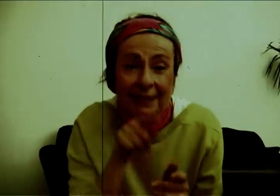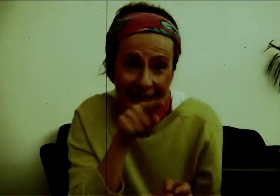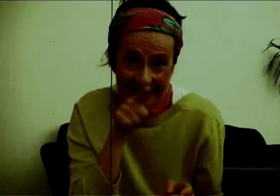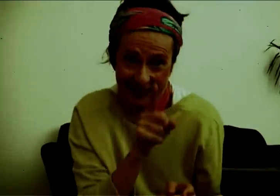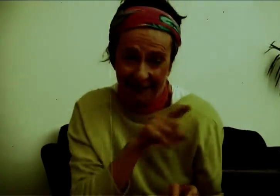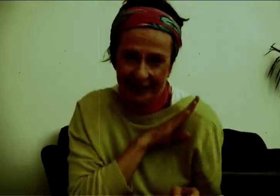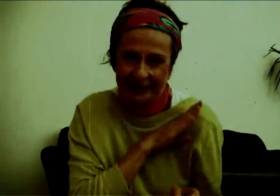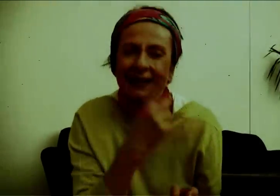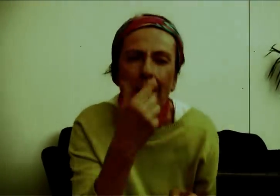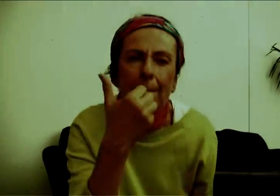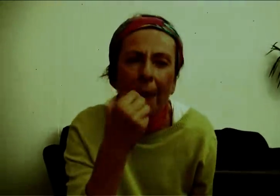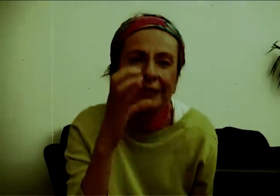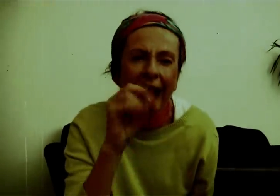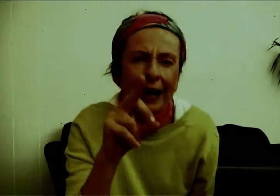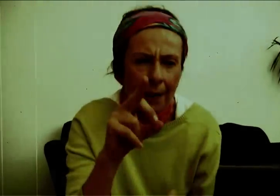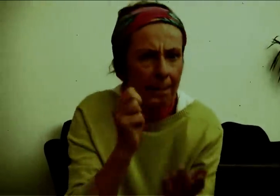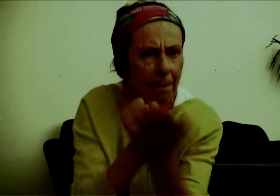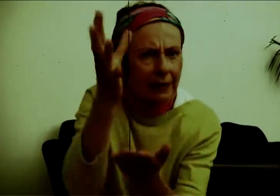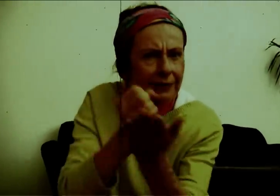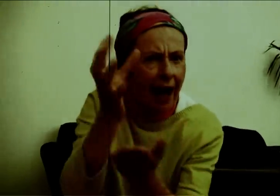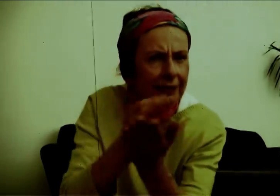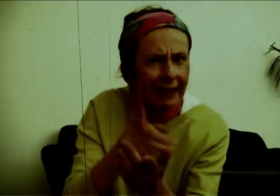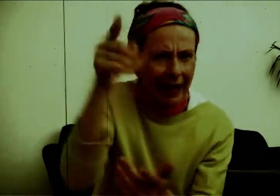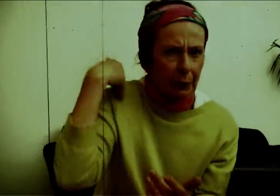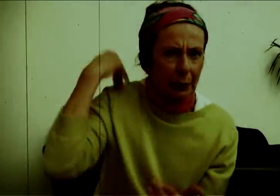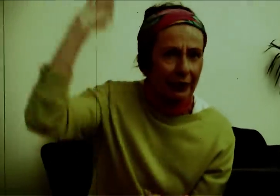There's a bazar outside here.